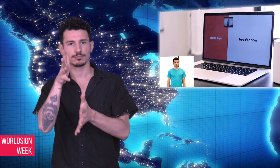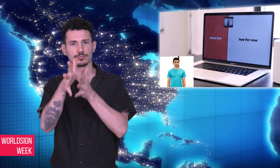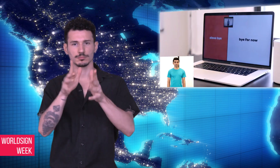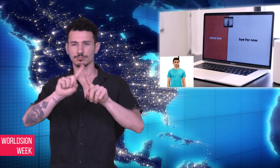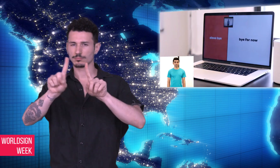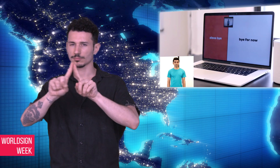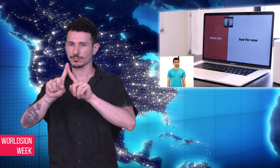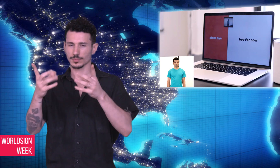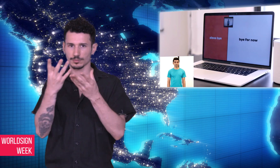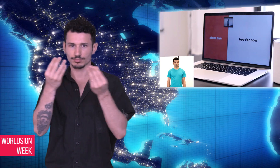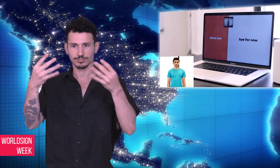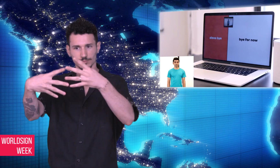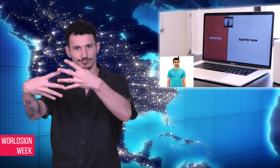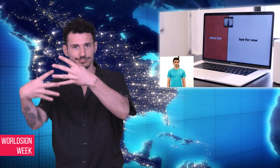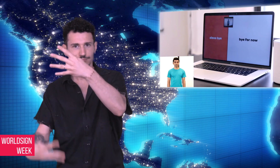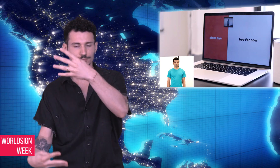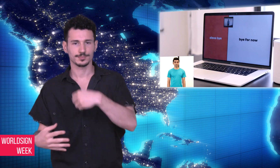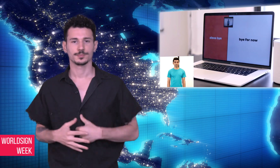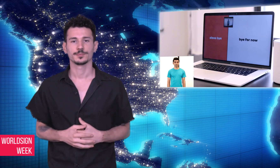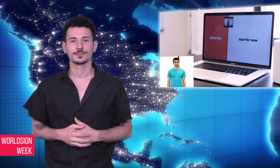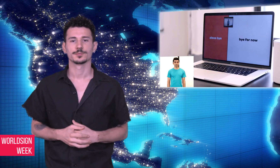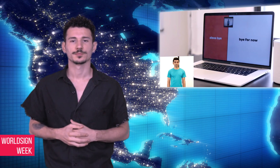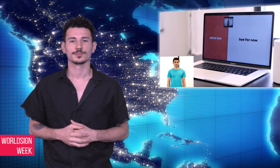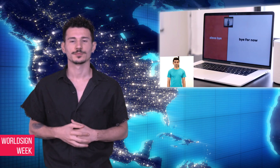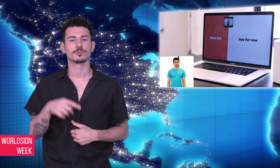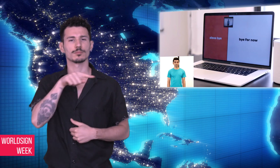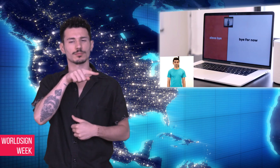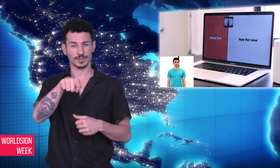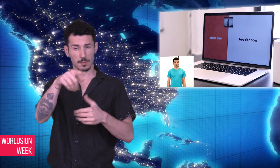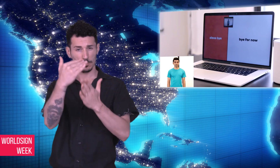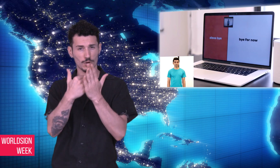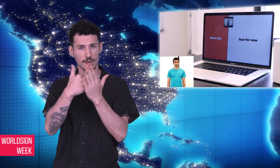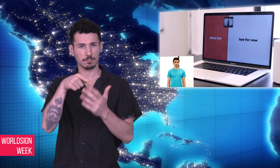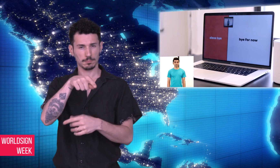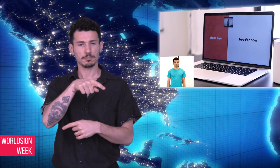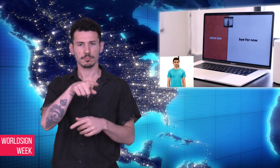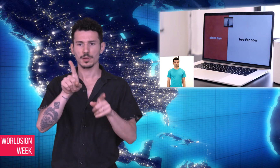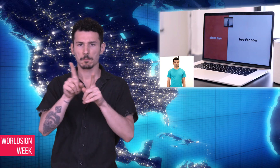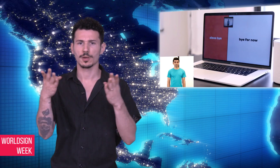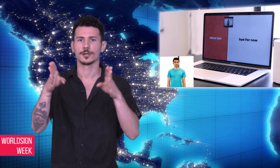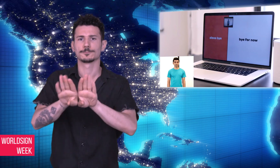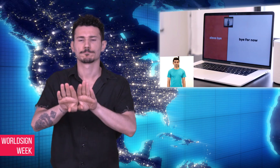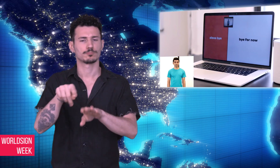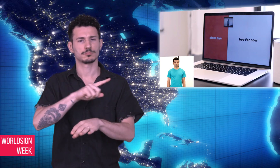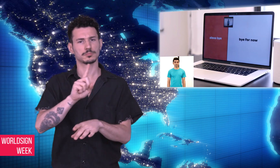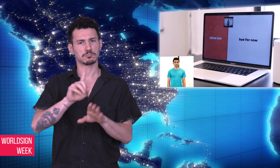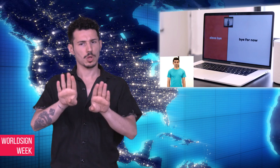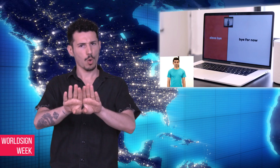He will open-source code for other